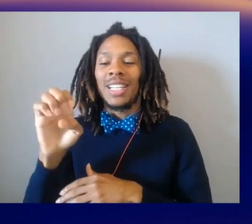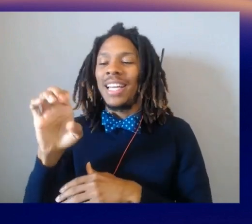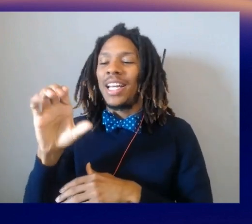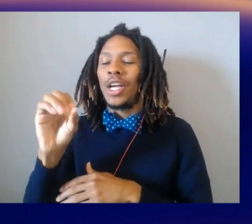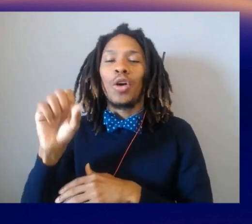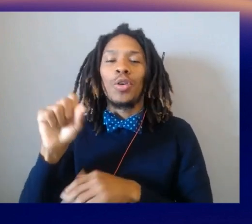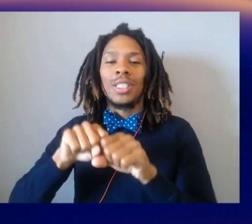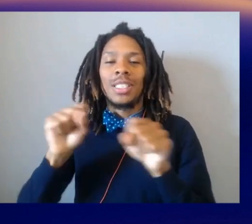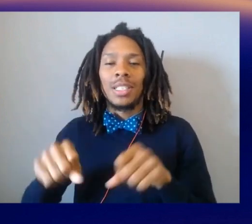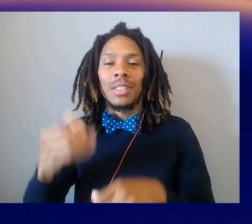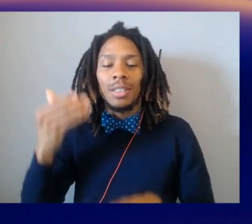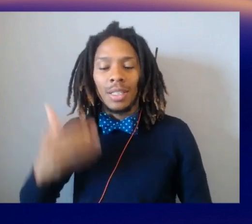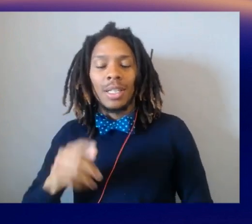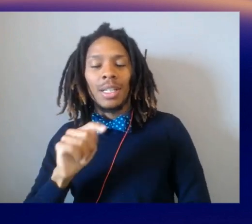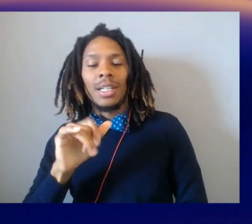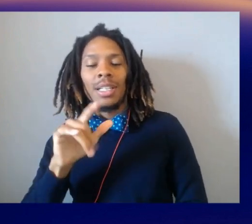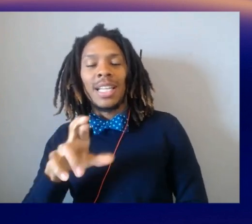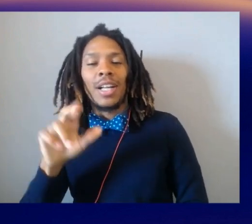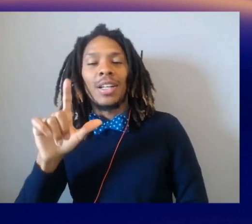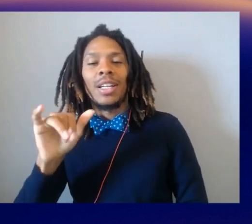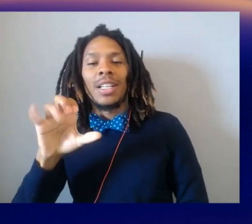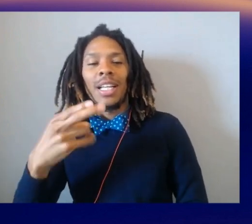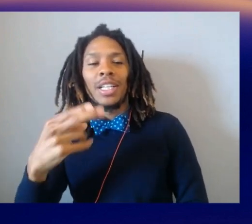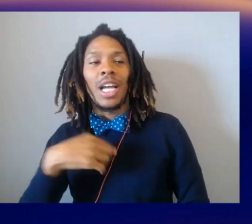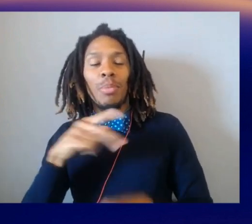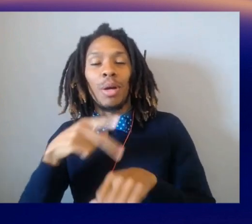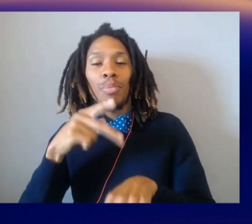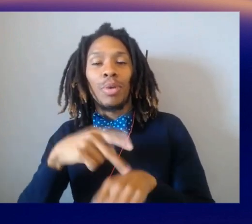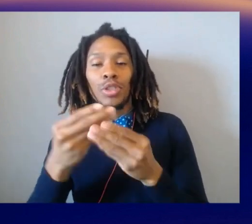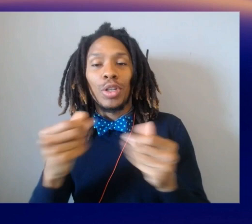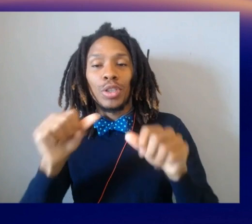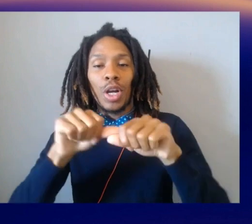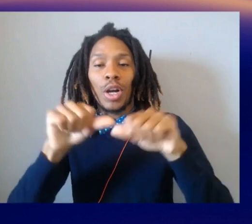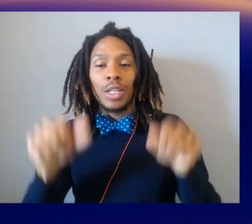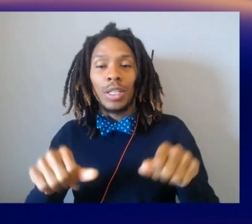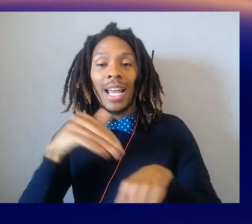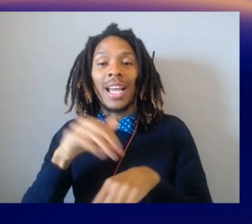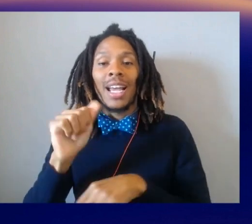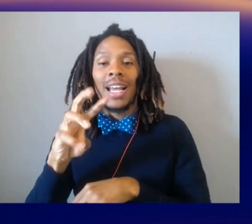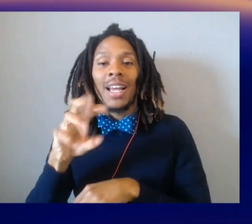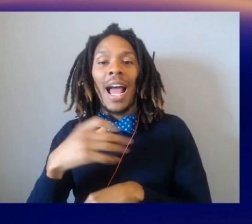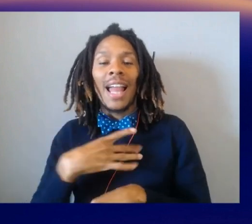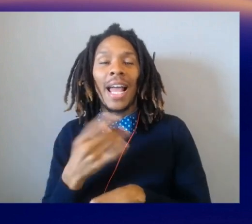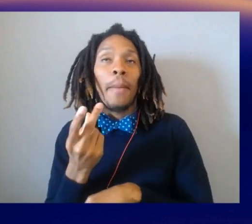Hey, my name's Tyler Lynch. I'm a principal solutions architect at AWS. I like puppies and automating myself